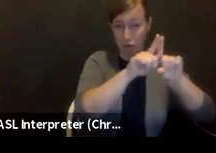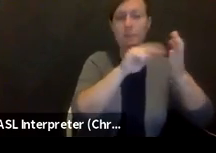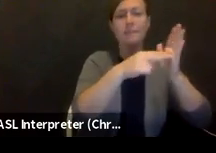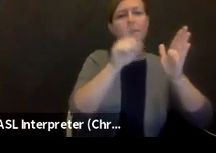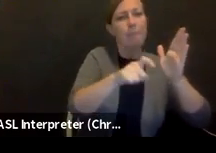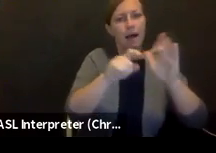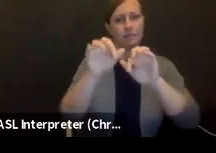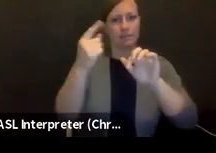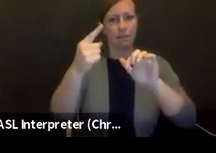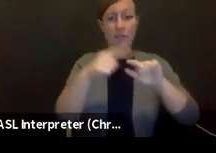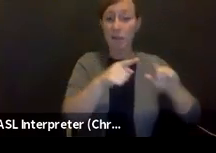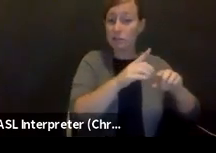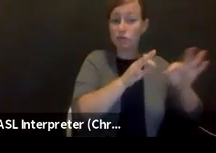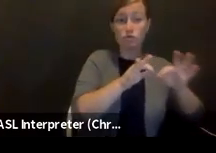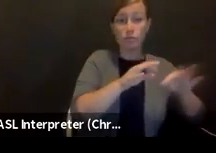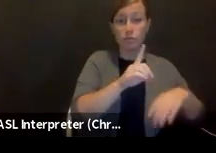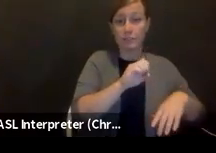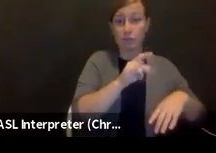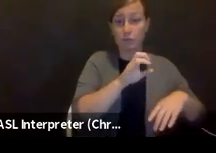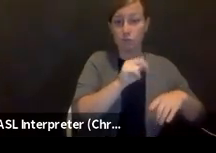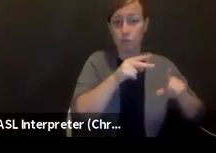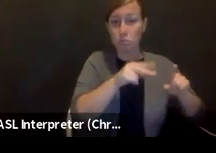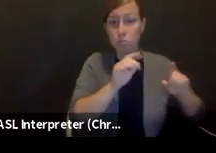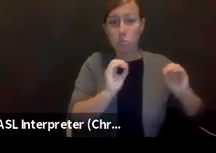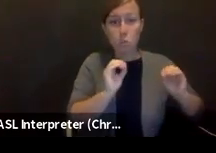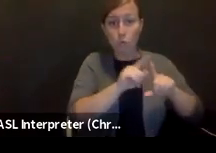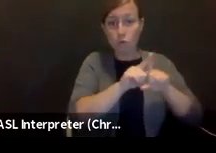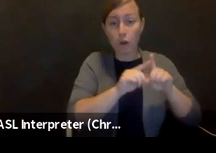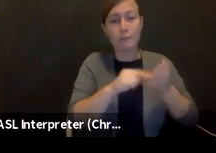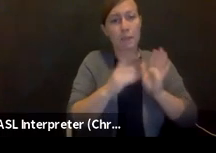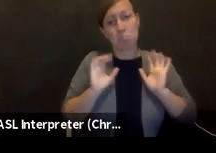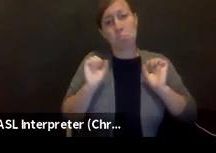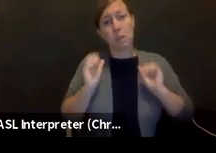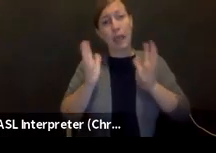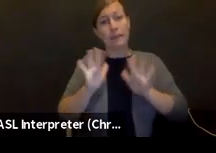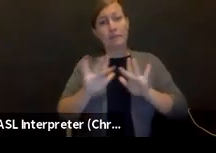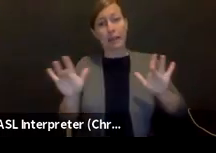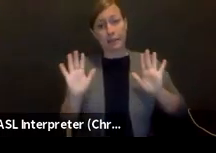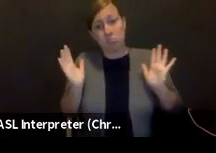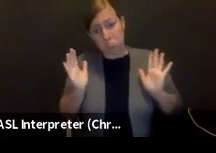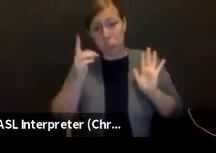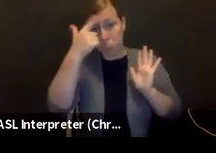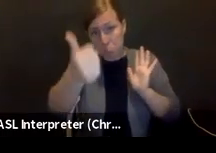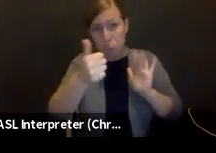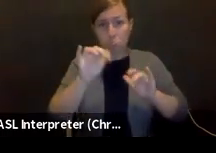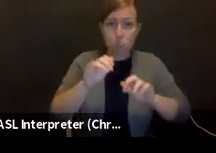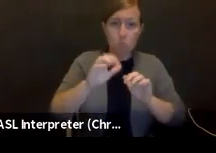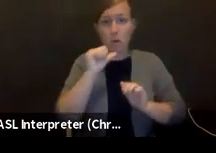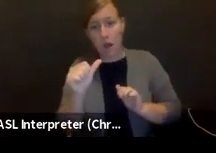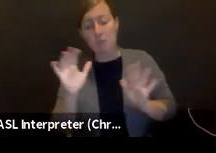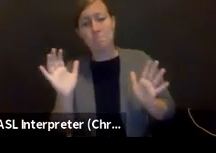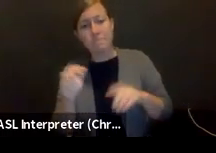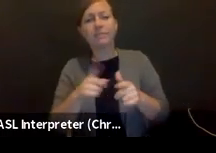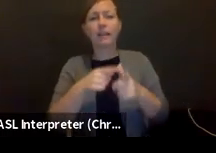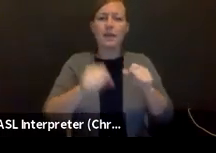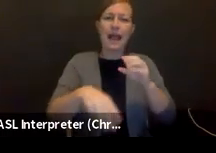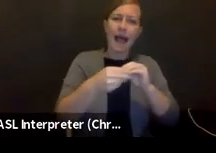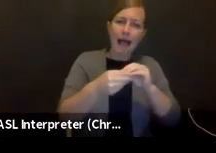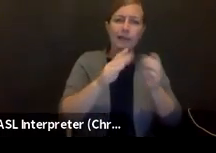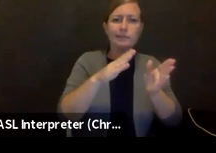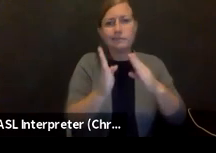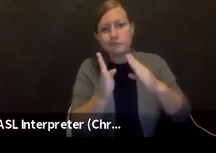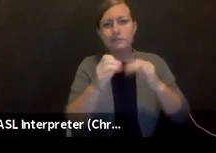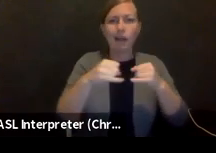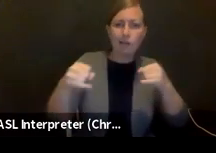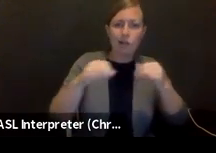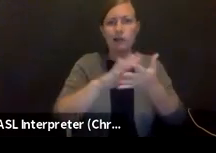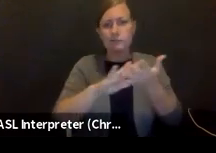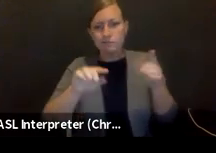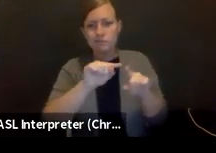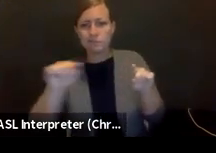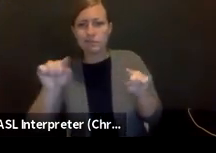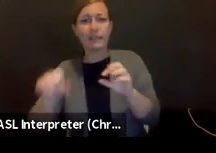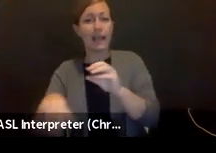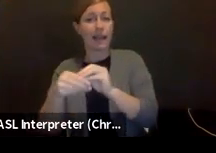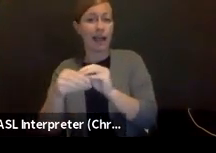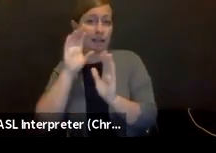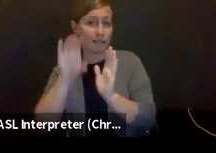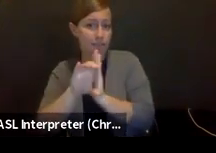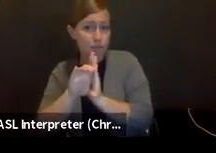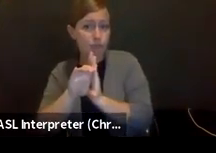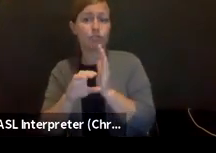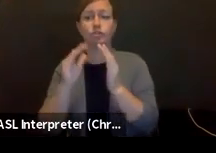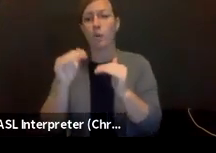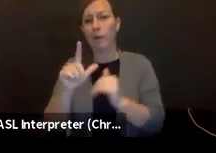ESD 189 - Amy Colburn: You can also do some editing up here at the top. So I'm just like a you know a word document or an email, you can also insert content. So if you wanted to include an image or a link or something that